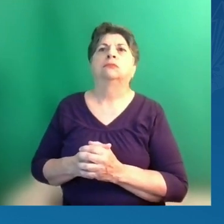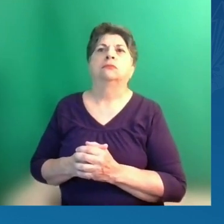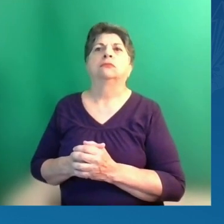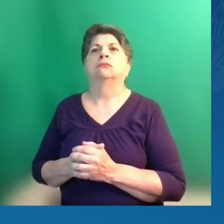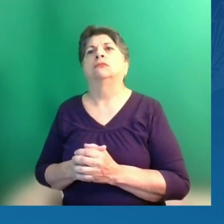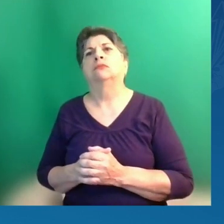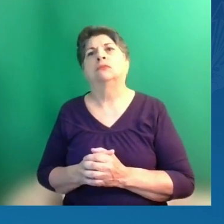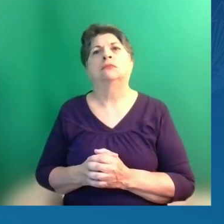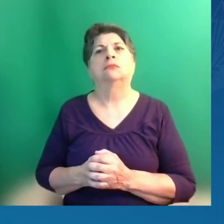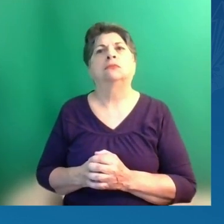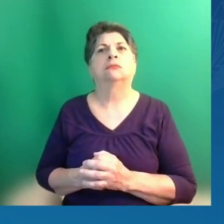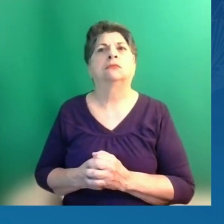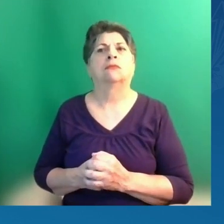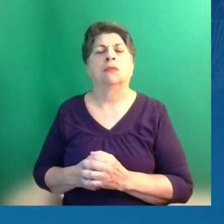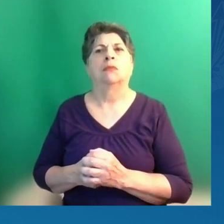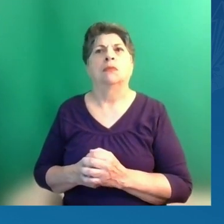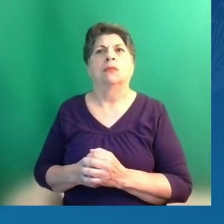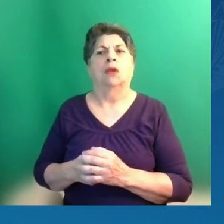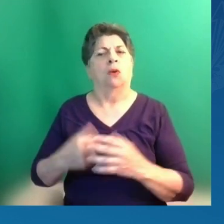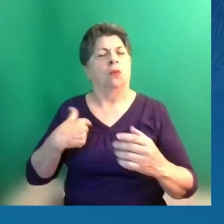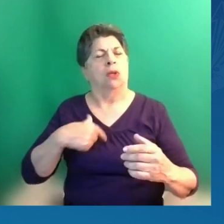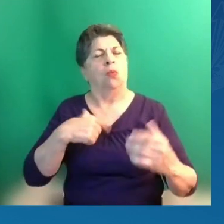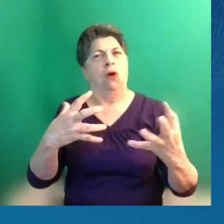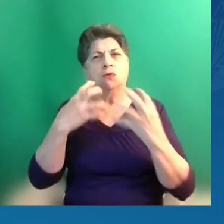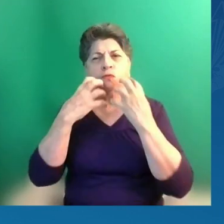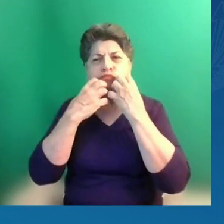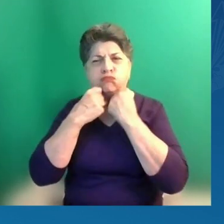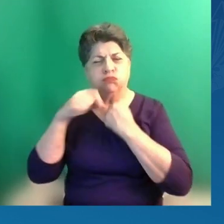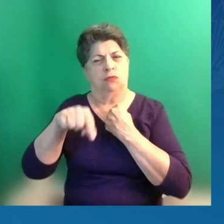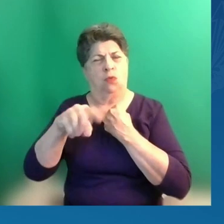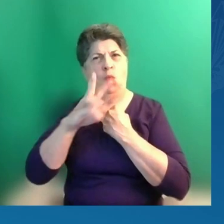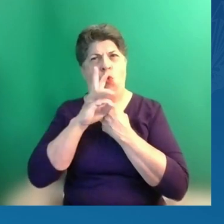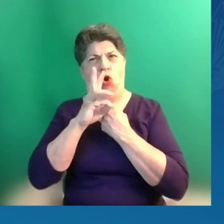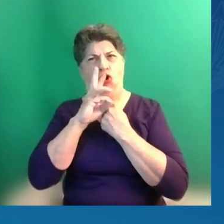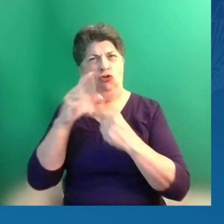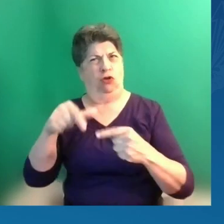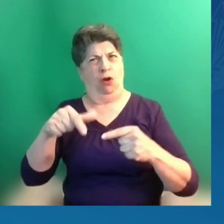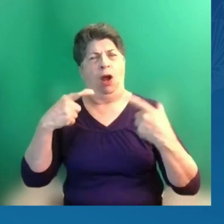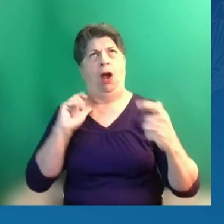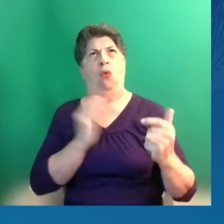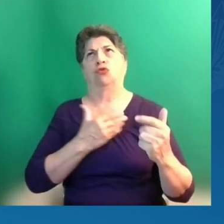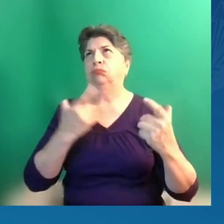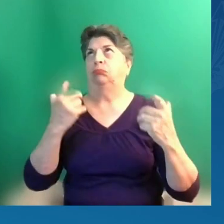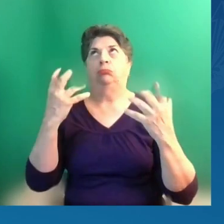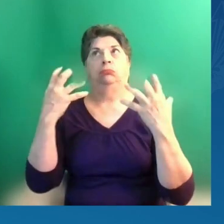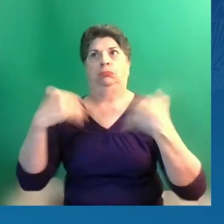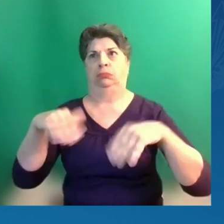It's now my pleasure to introduce the administrator of USAID, Samantha Power. Welcome, Samantha.